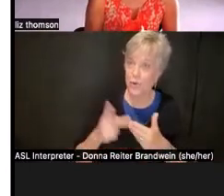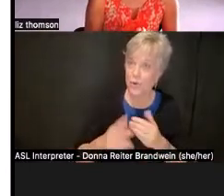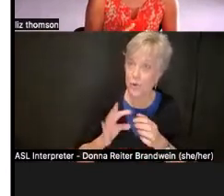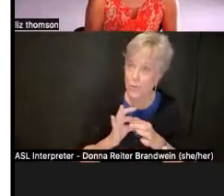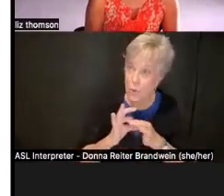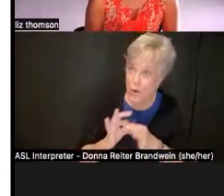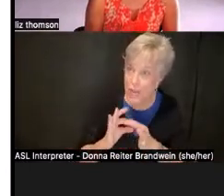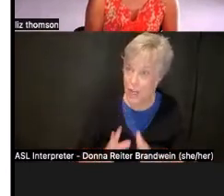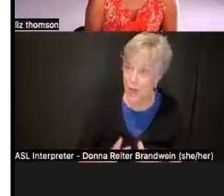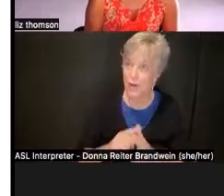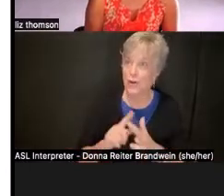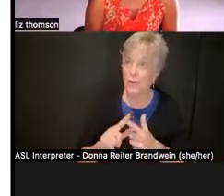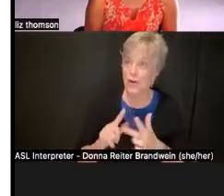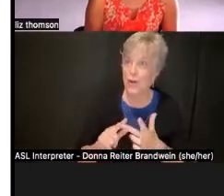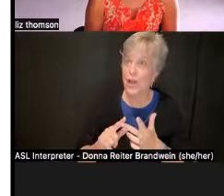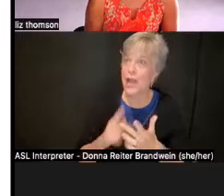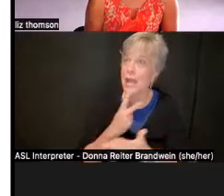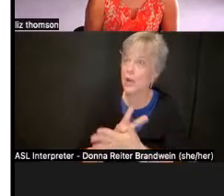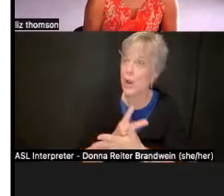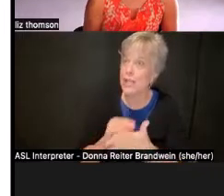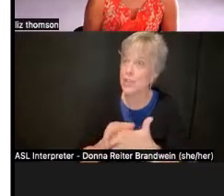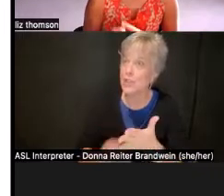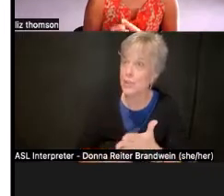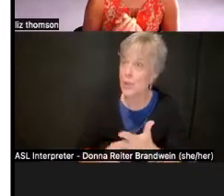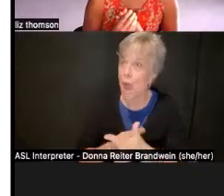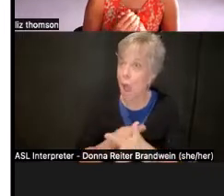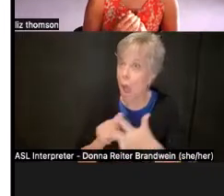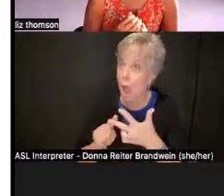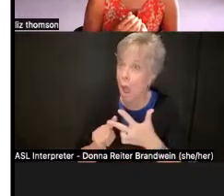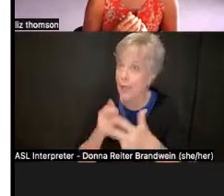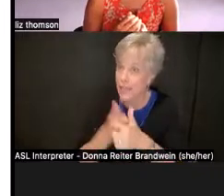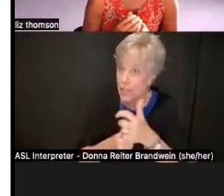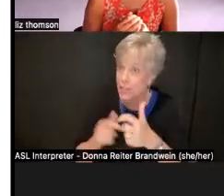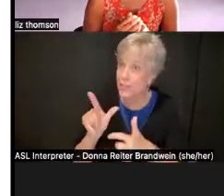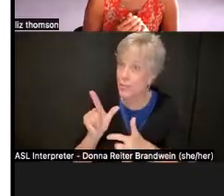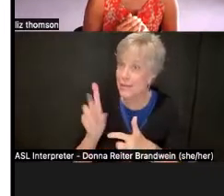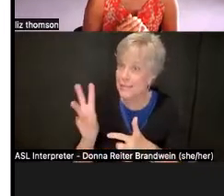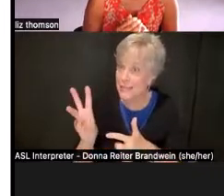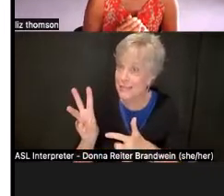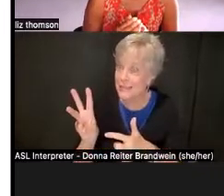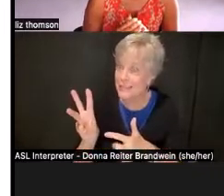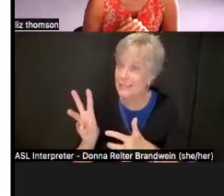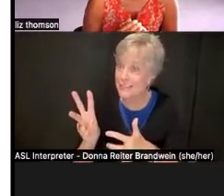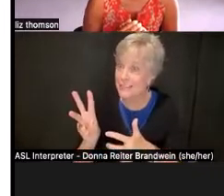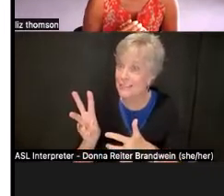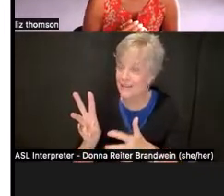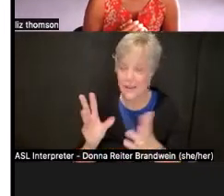and a grad student. So I'm always interested in how do we cultivate